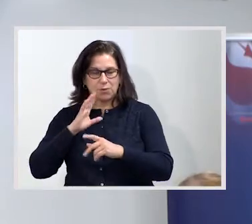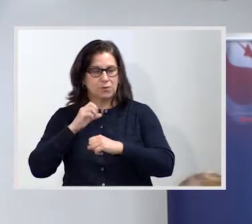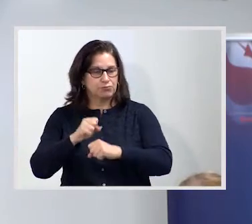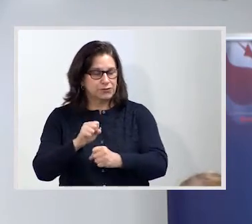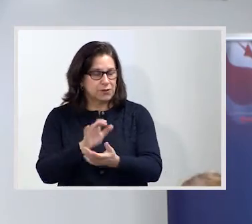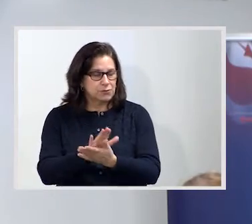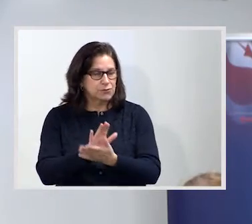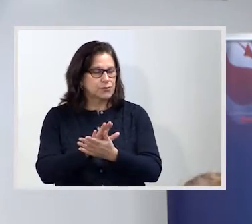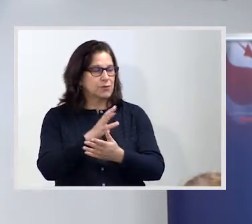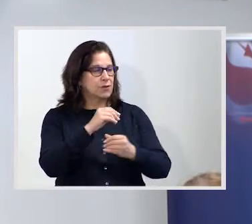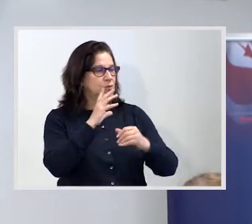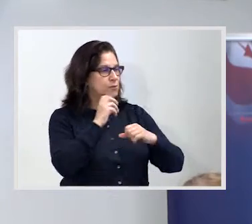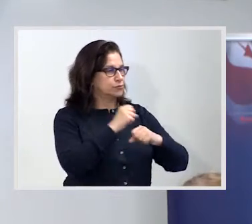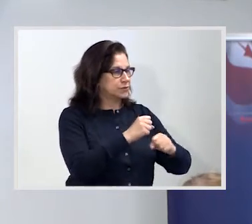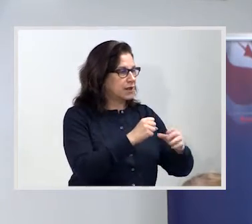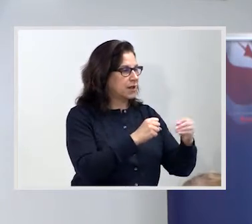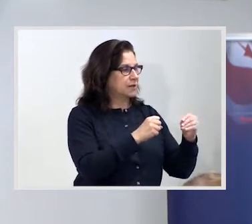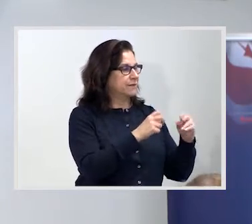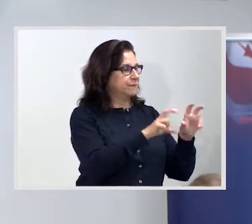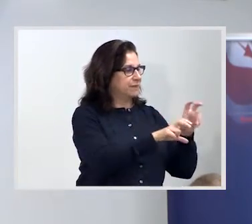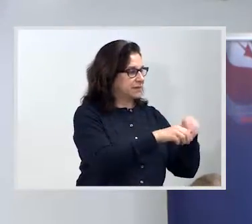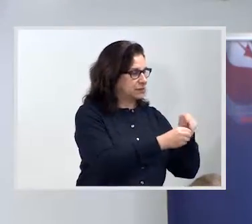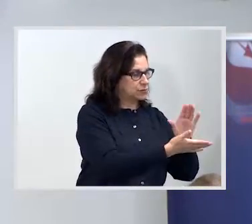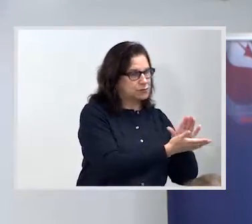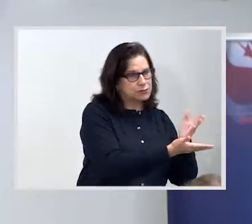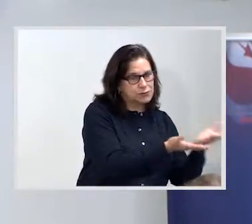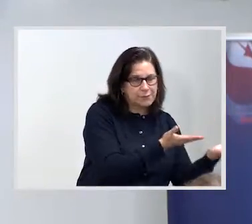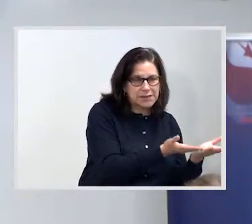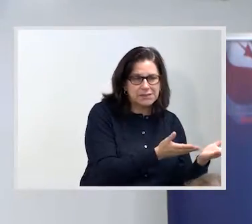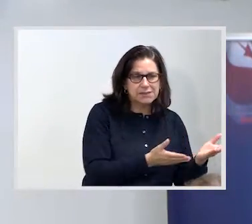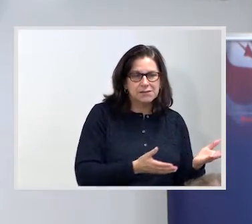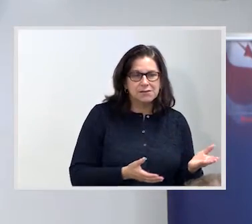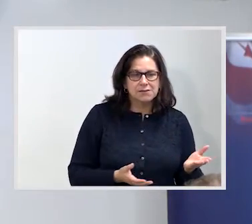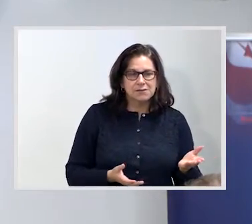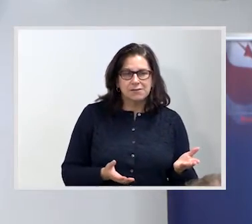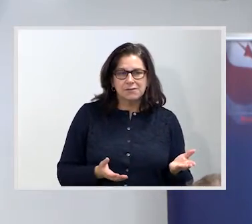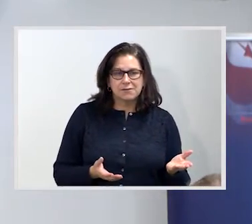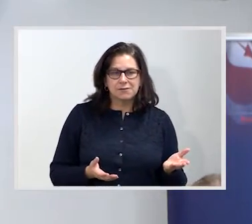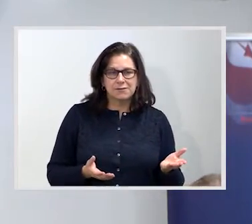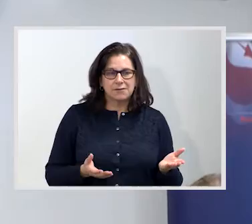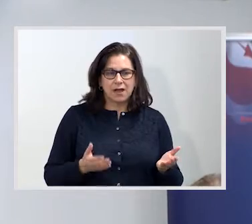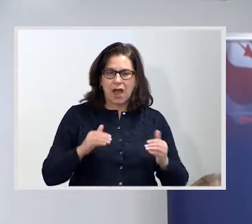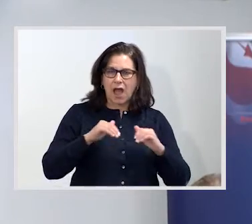THE CITY CAN THRIVE, IN WHICH THE REVENUES ARE BROUGHT IN AND BUSINESSES ARE ENCOURAGED, RESIDENTS MOVE IN, IT'S HAVING A